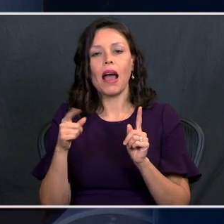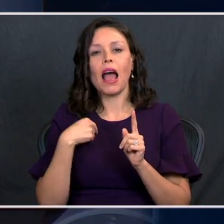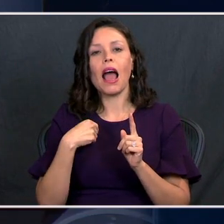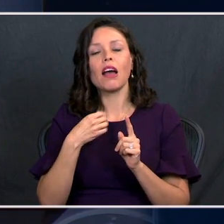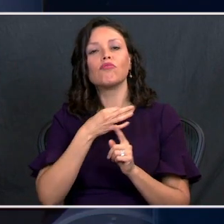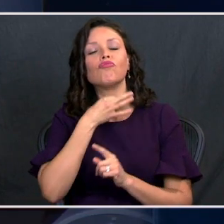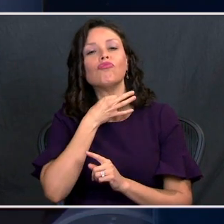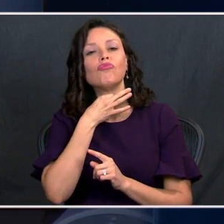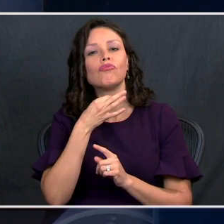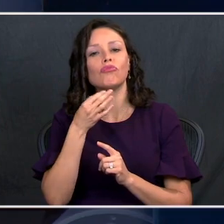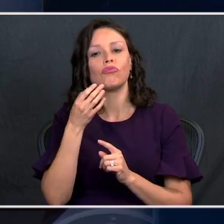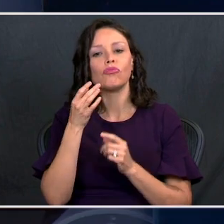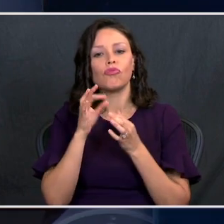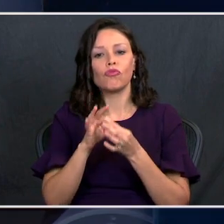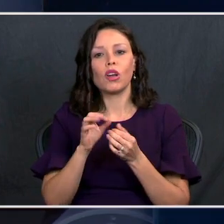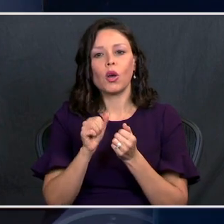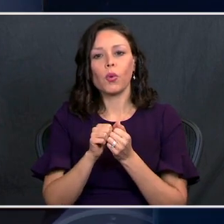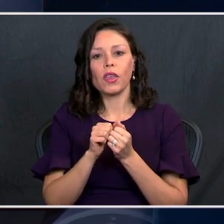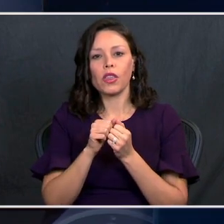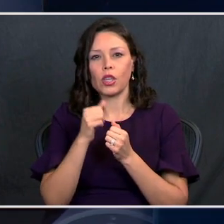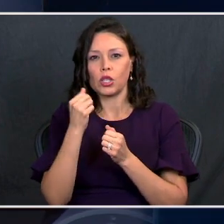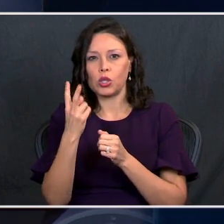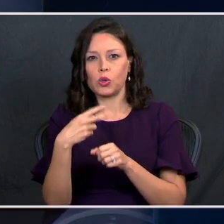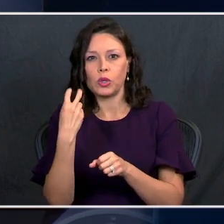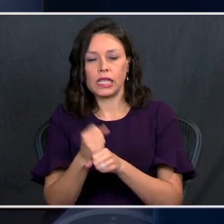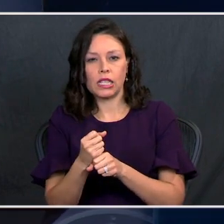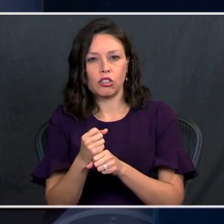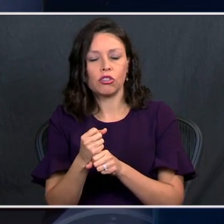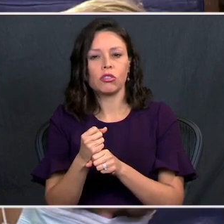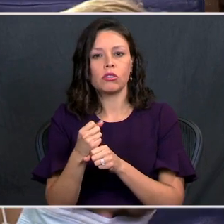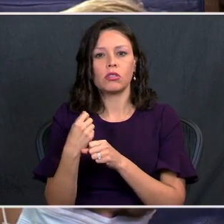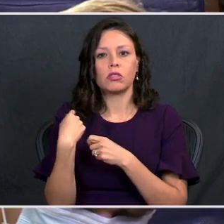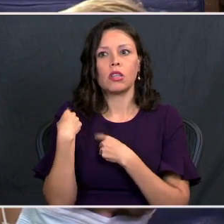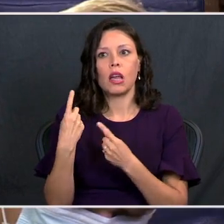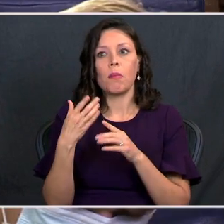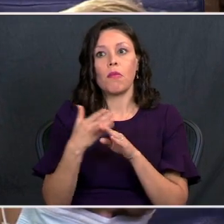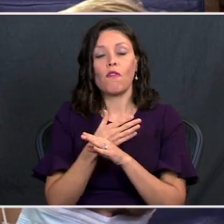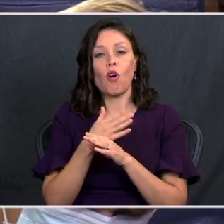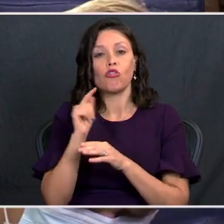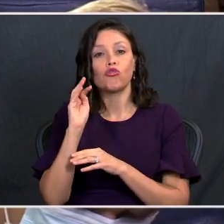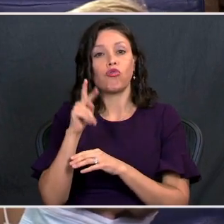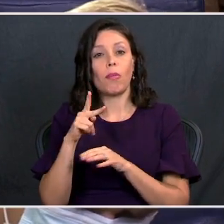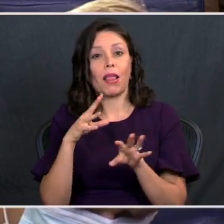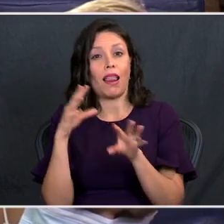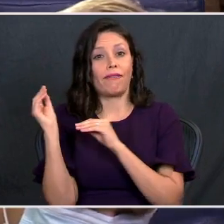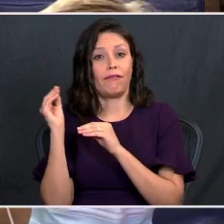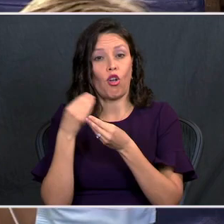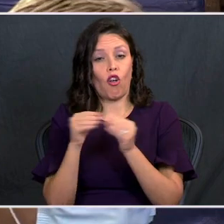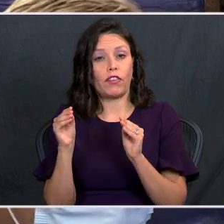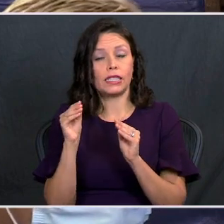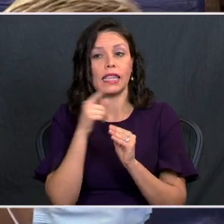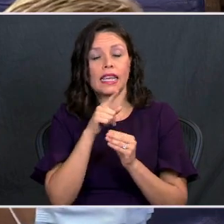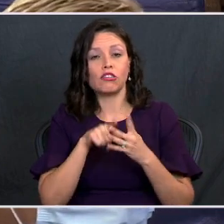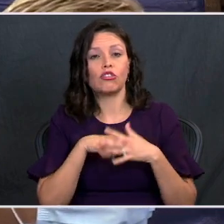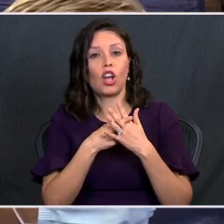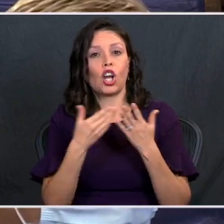Huawei has been on the entity list for, like, two years now. Just before the Trump administration left office, they initiated a new policy